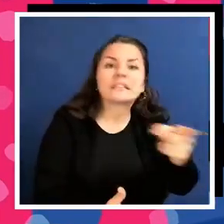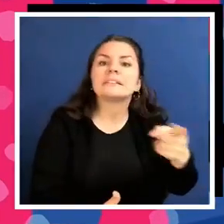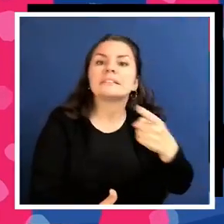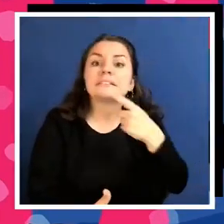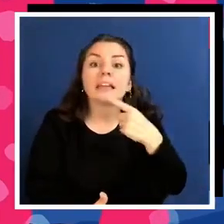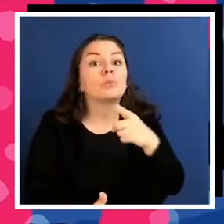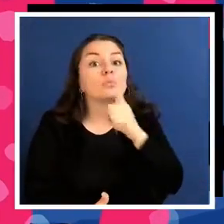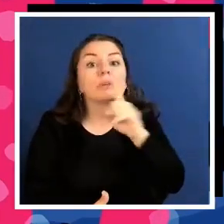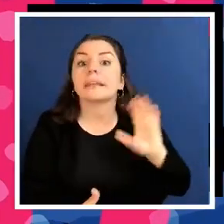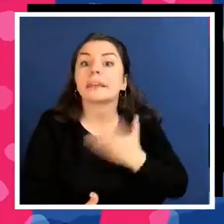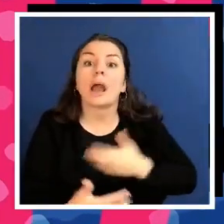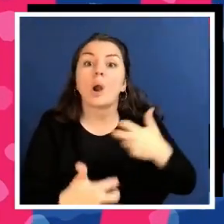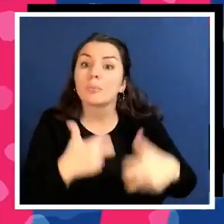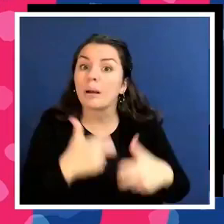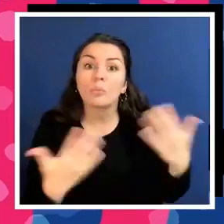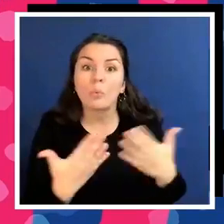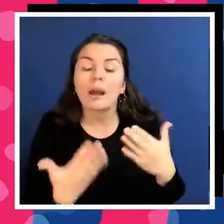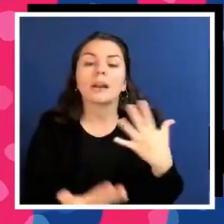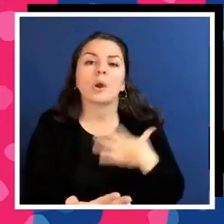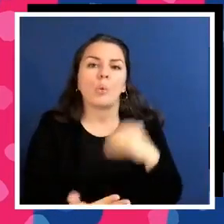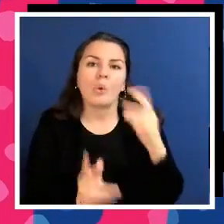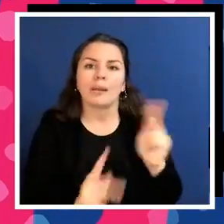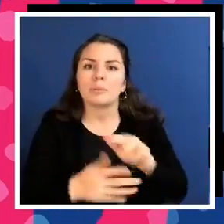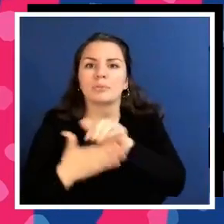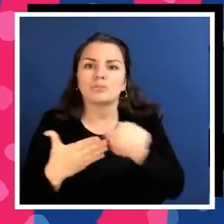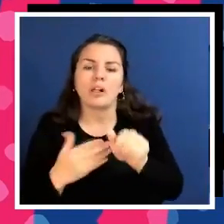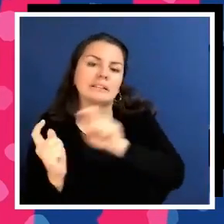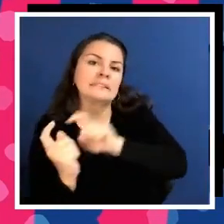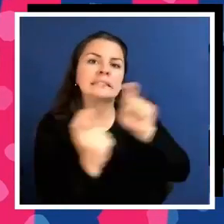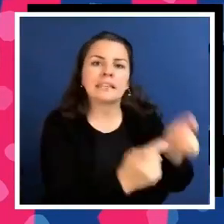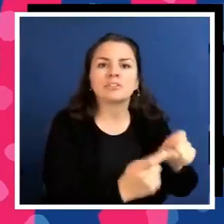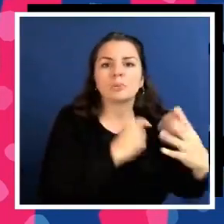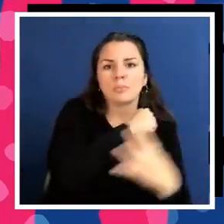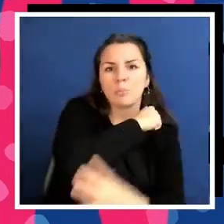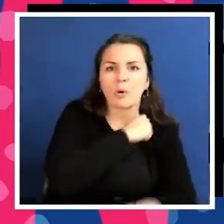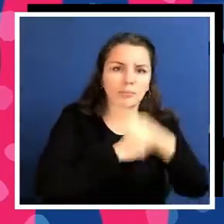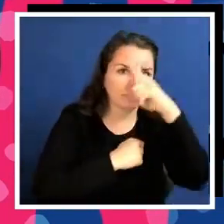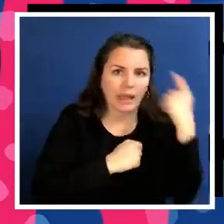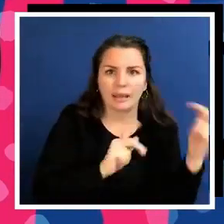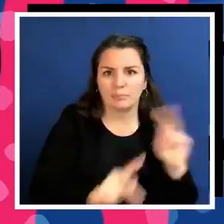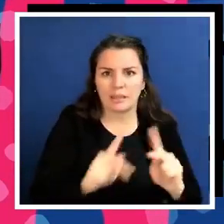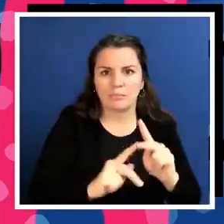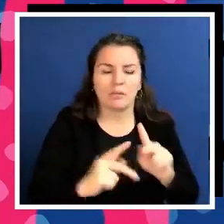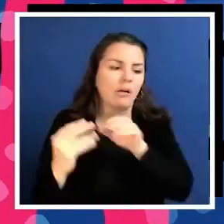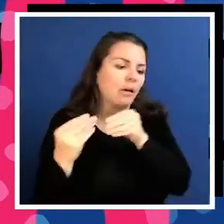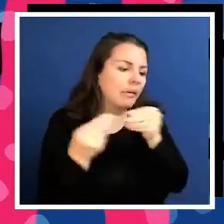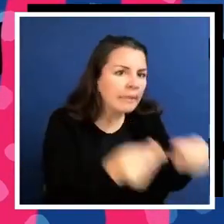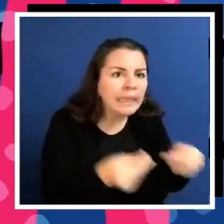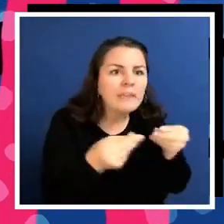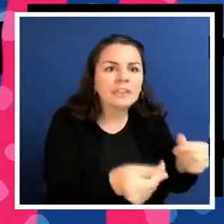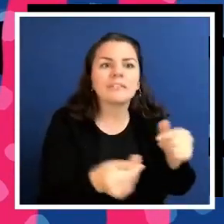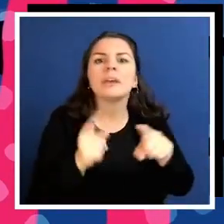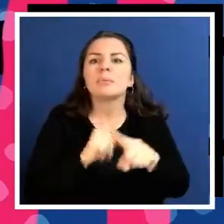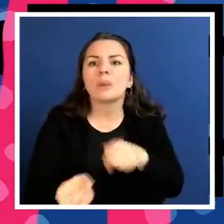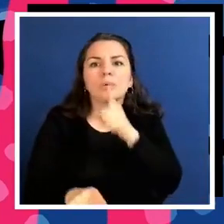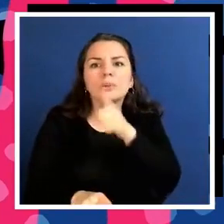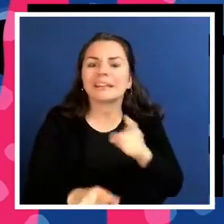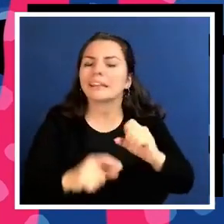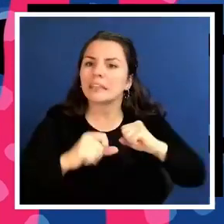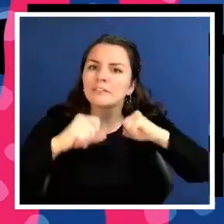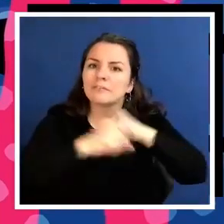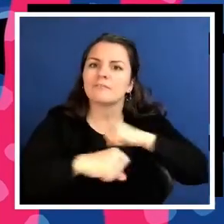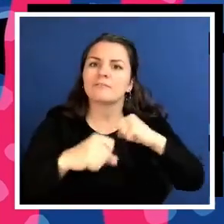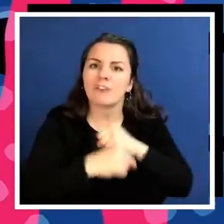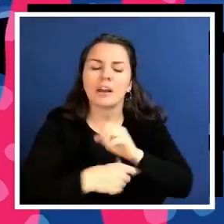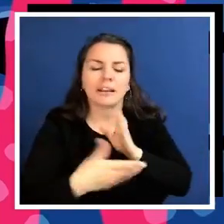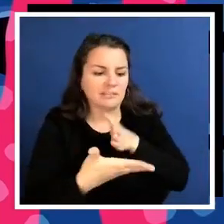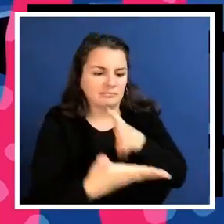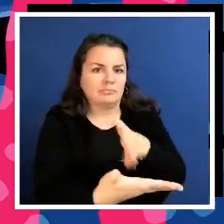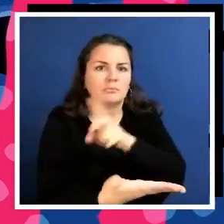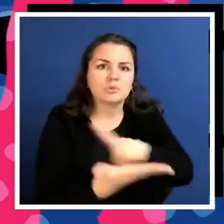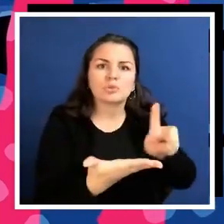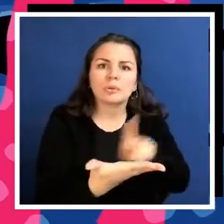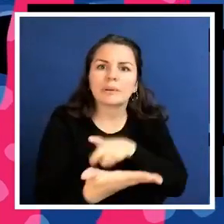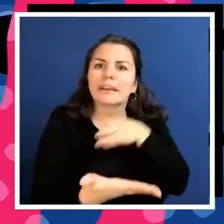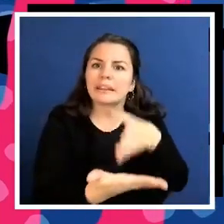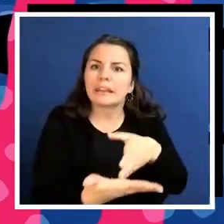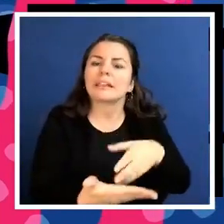ESPECIALLY BLACK MOTHERS.